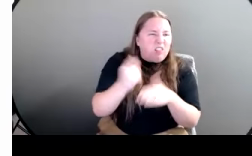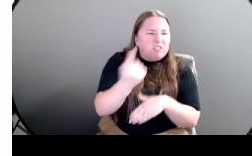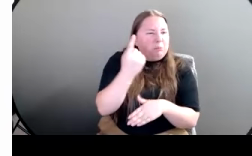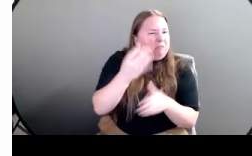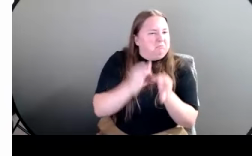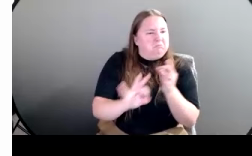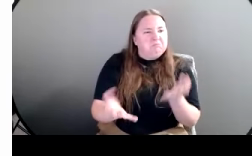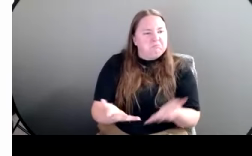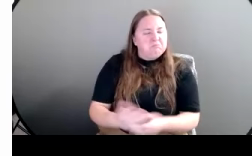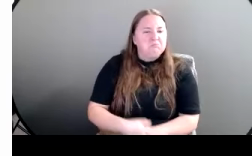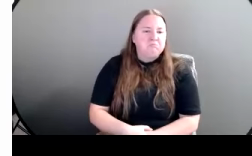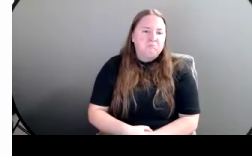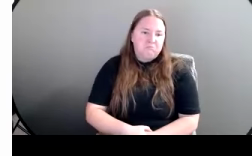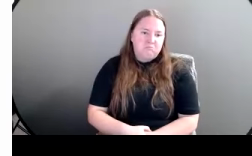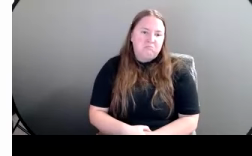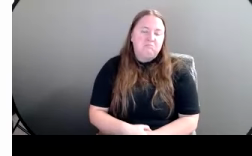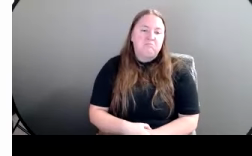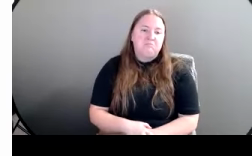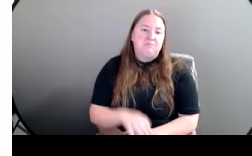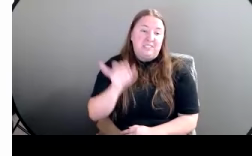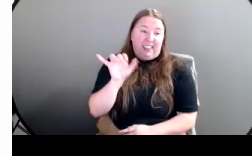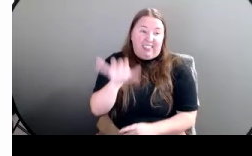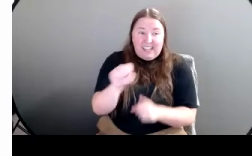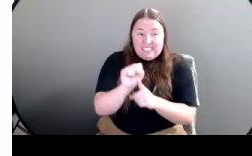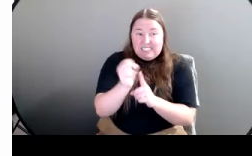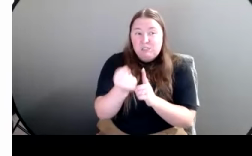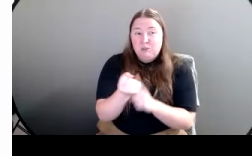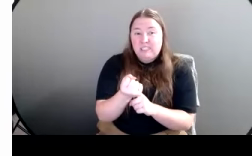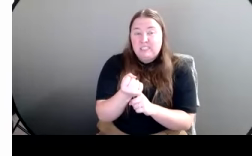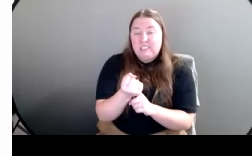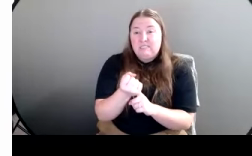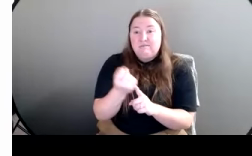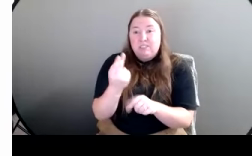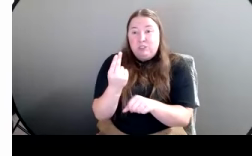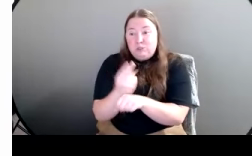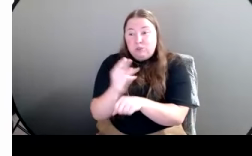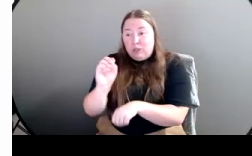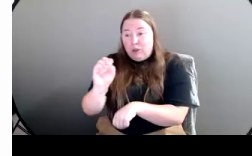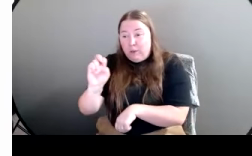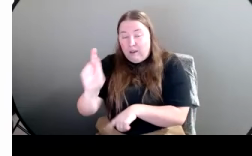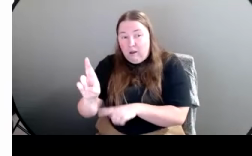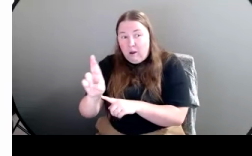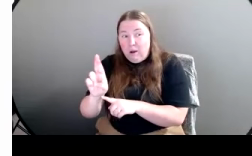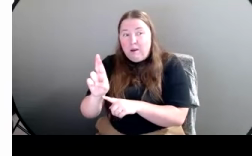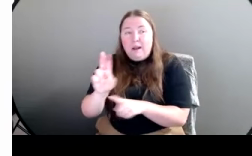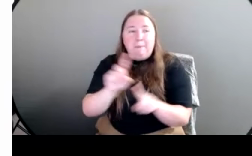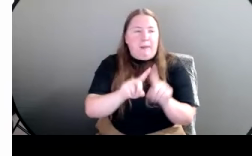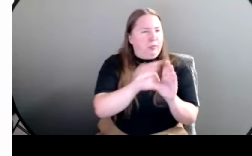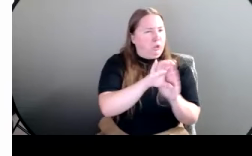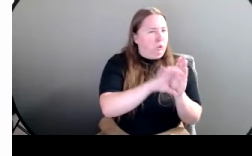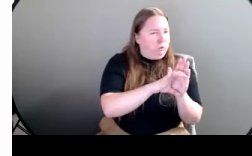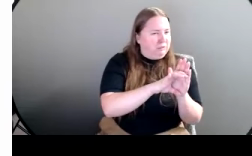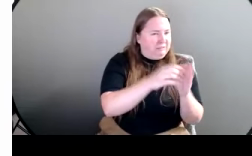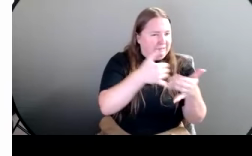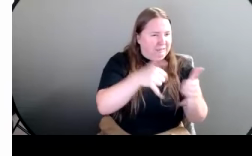So, in that case, you would be, you know, using OER, but the course also does cost, your student